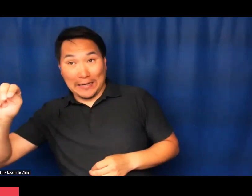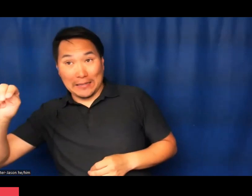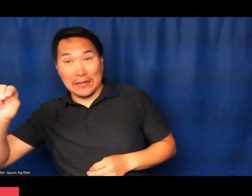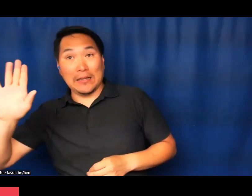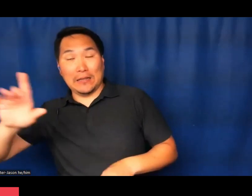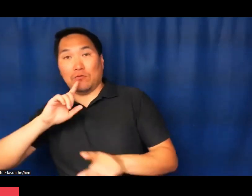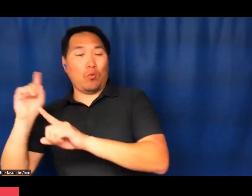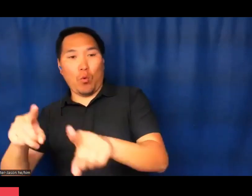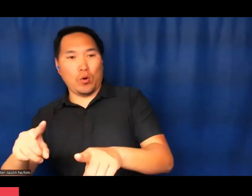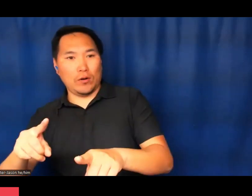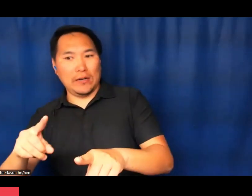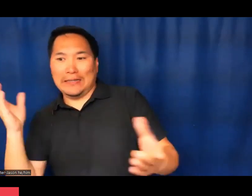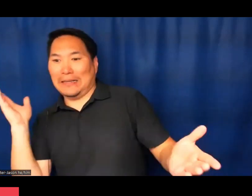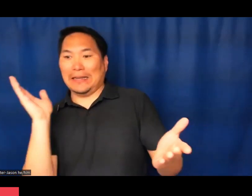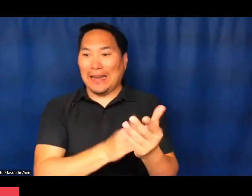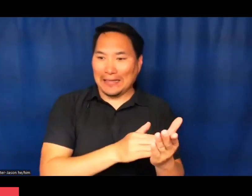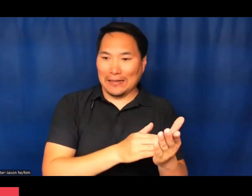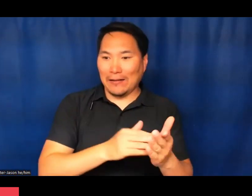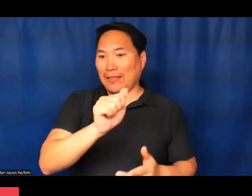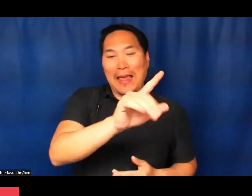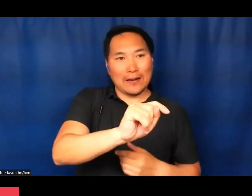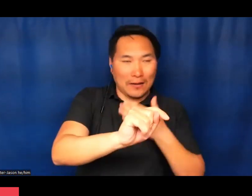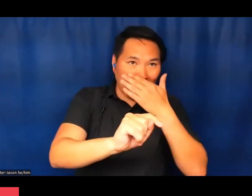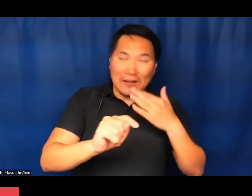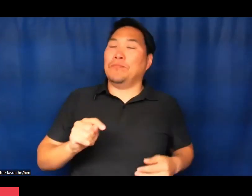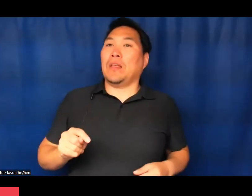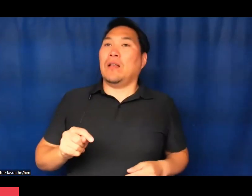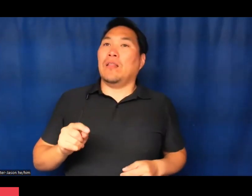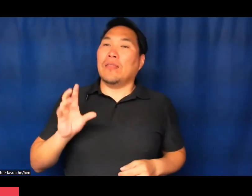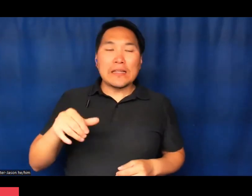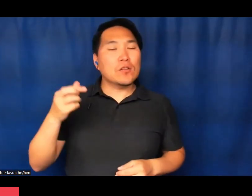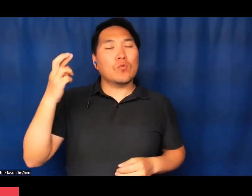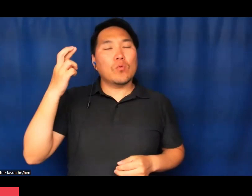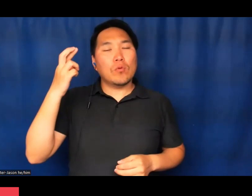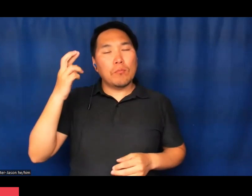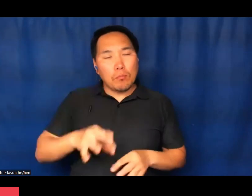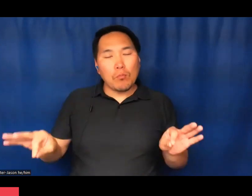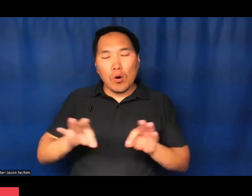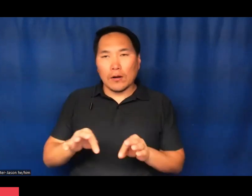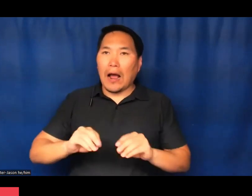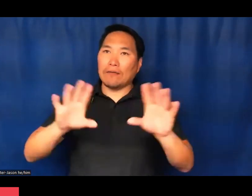act. This is important case for a lot of reasons. Obviously, for immigration policy, right?